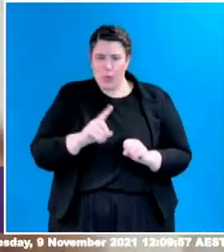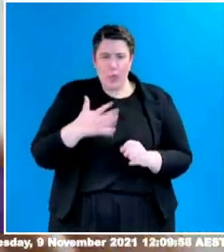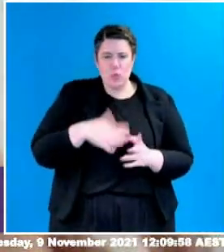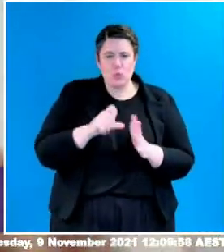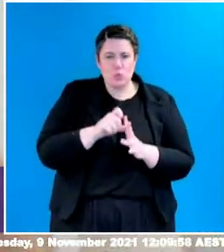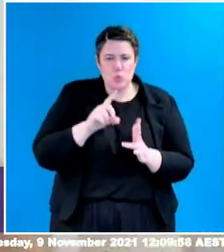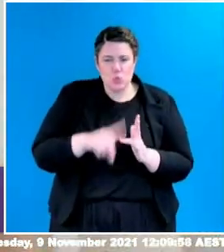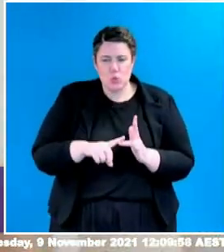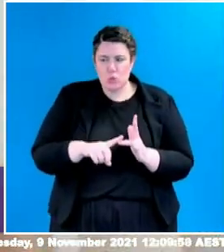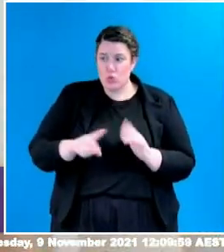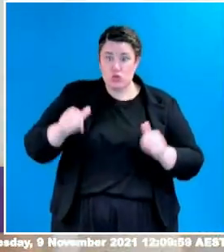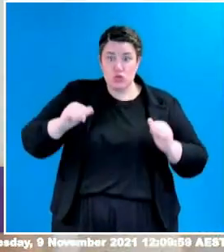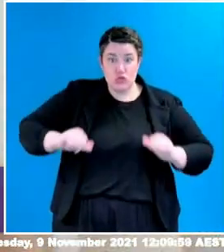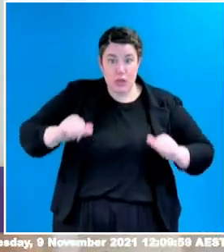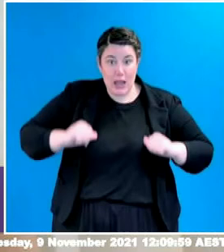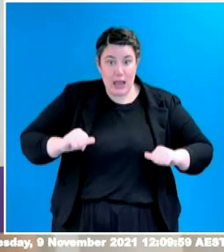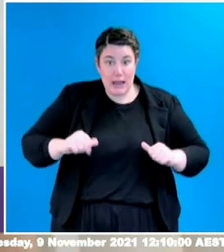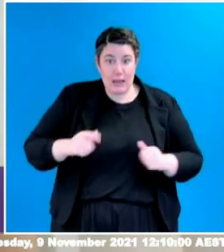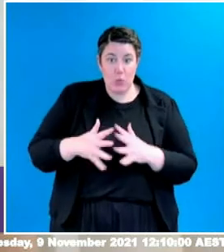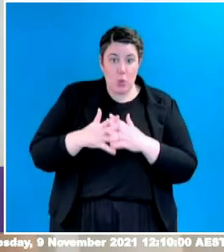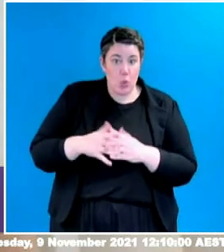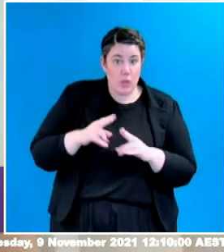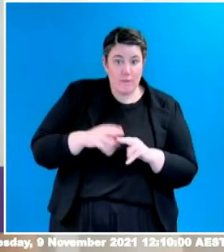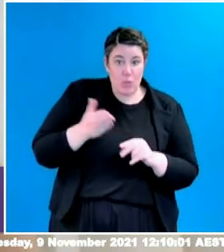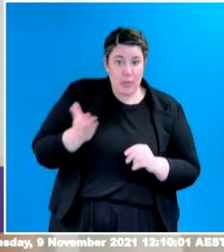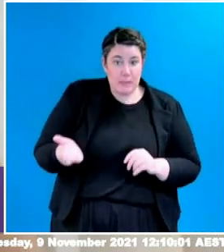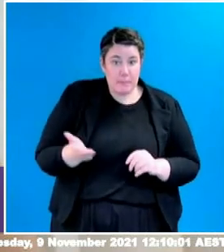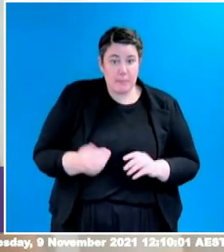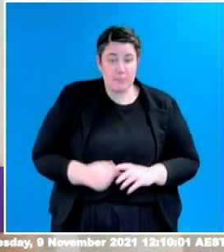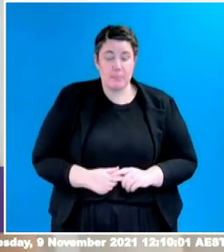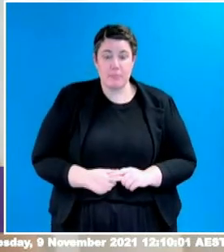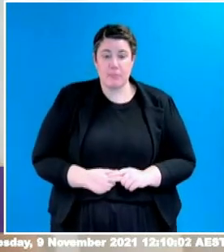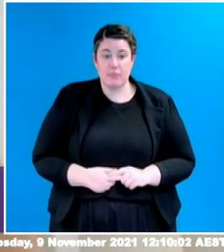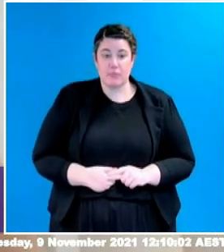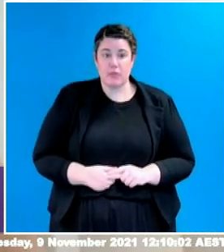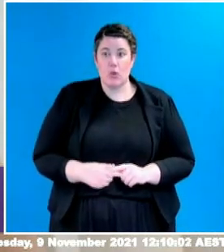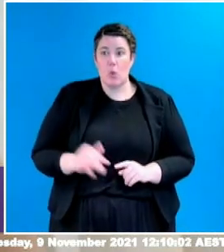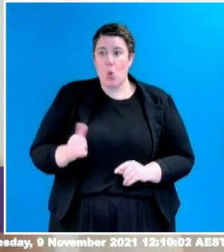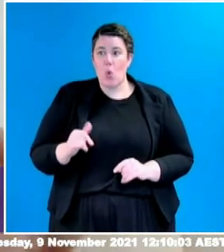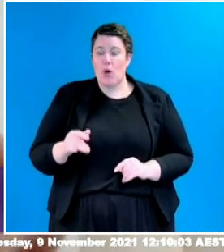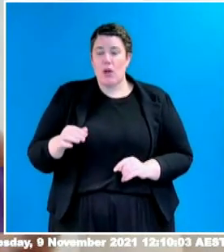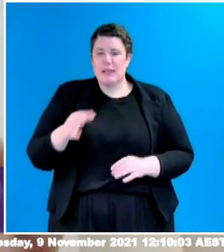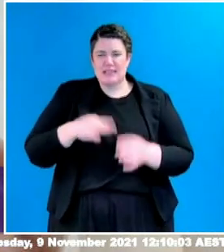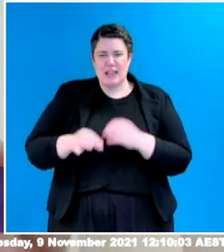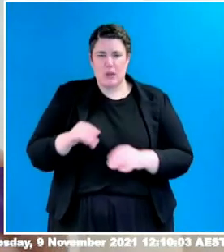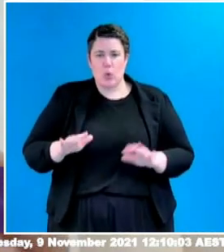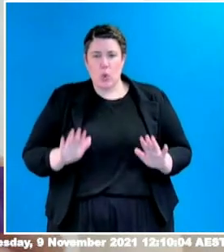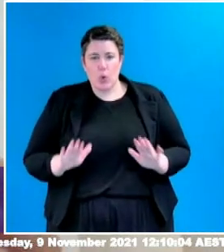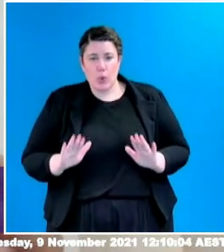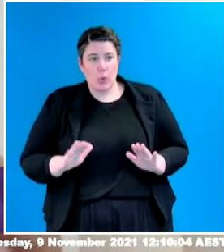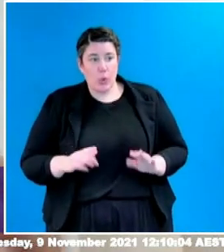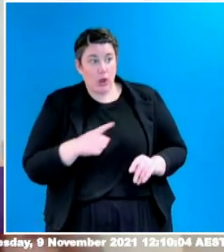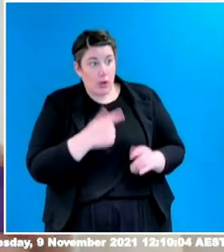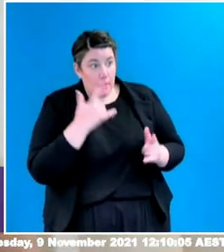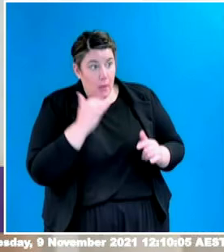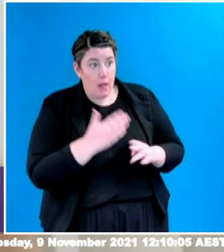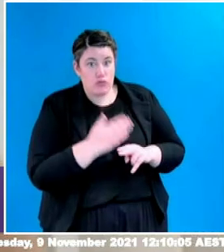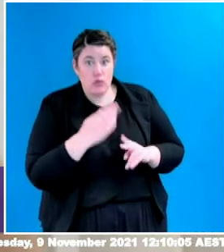What sort of training and development might be useful for them? Rather than having to wait for some other pilot project to spring up in some